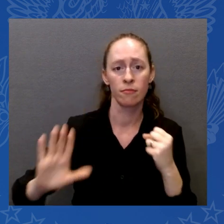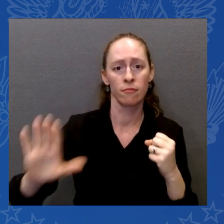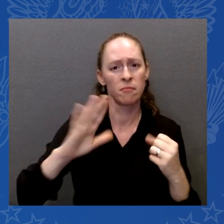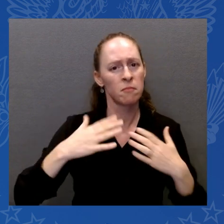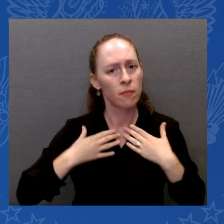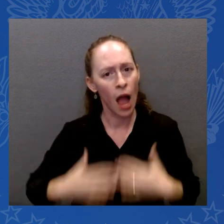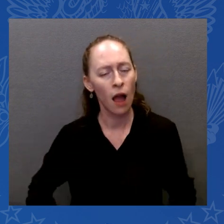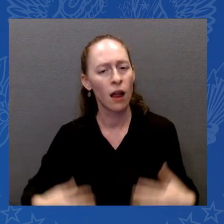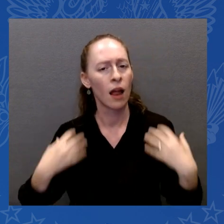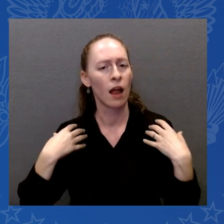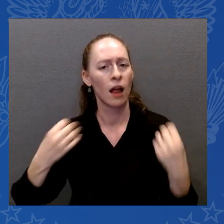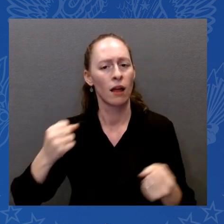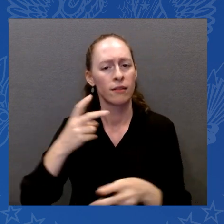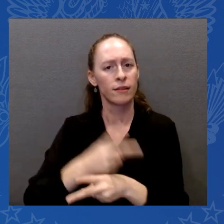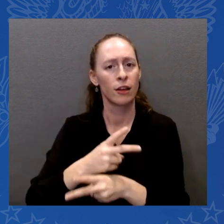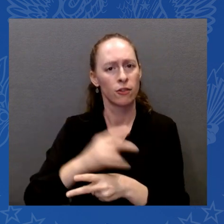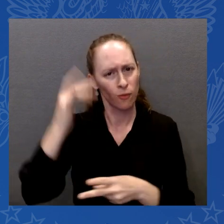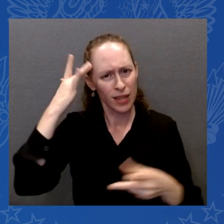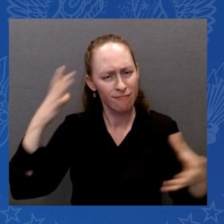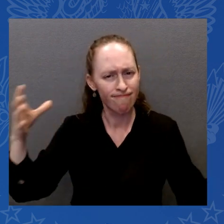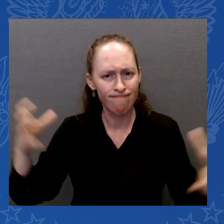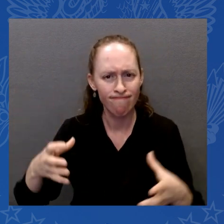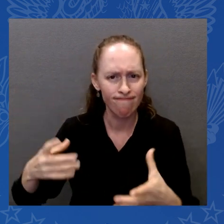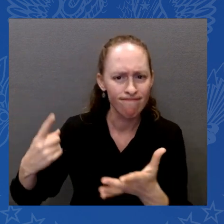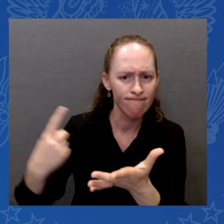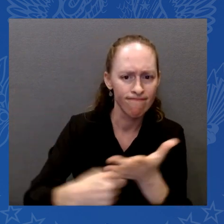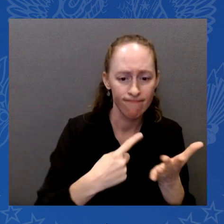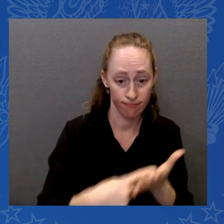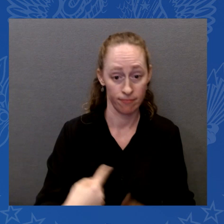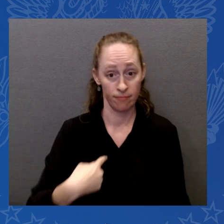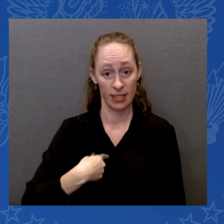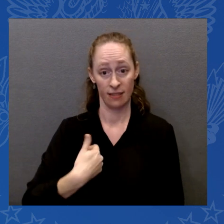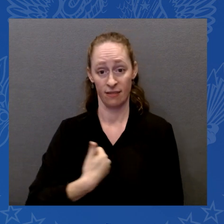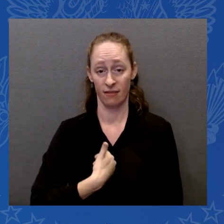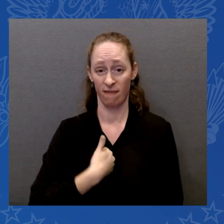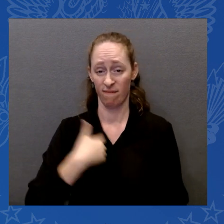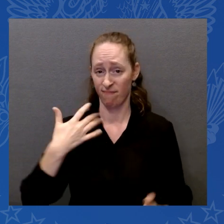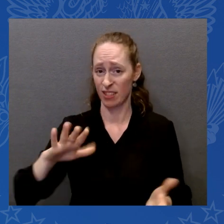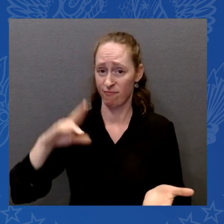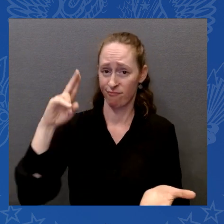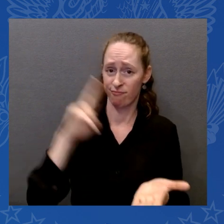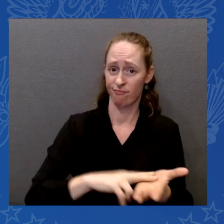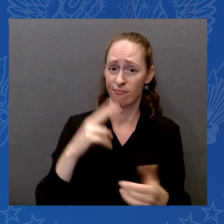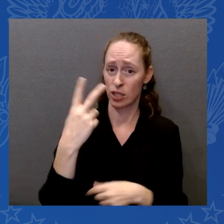and my administration has taken a number of actions that this taskforce has -- is charged to carry out --